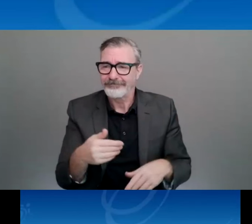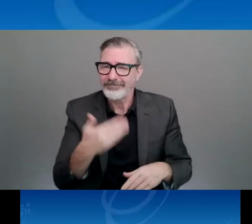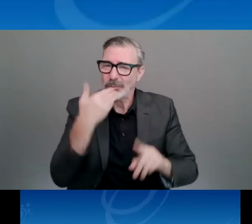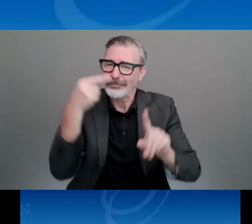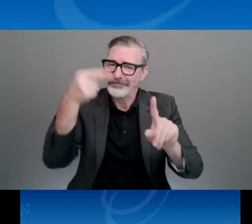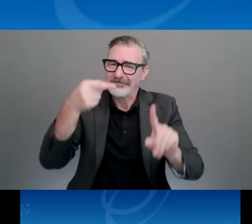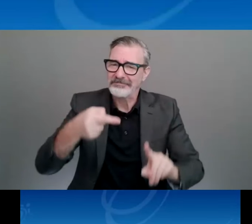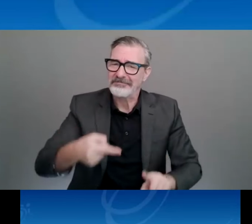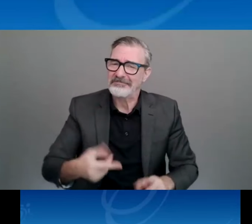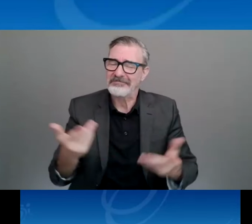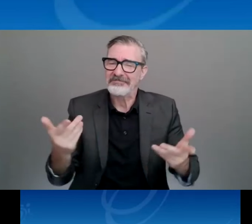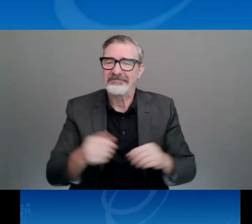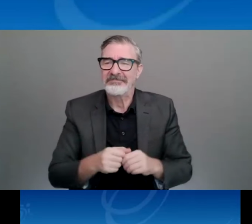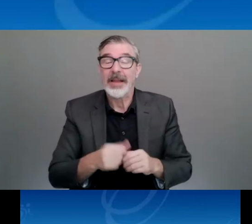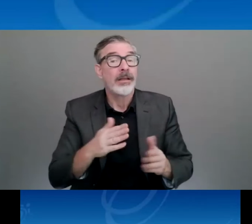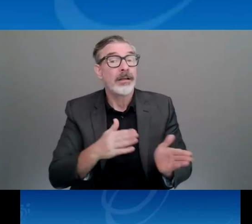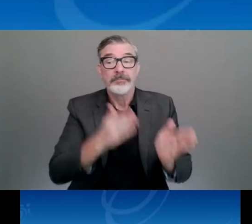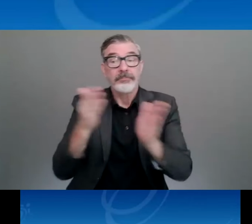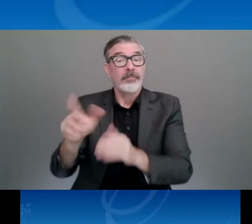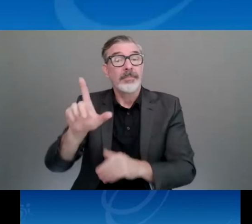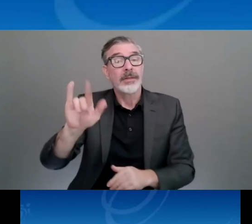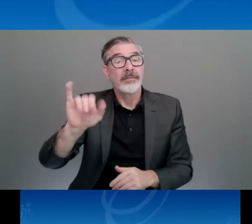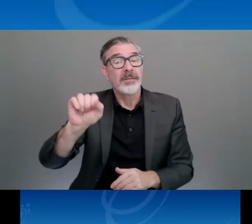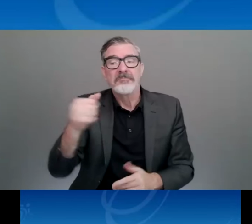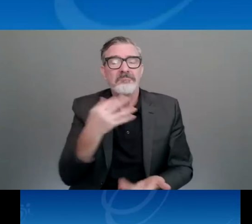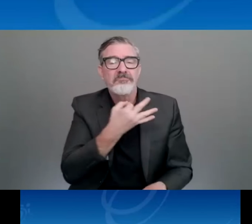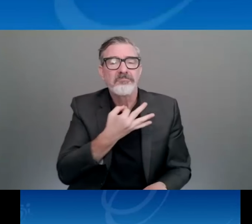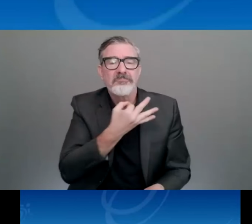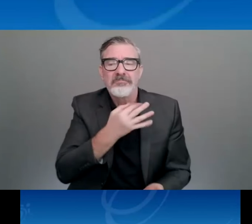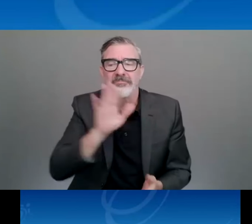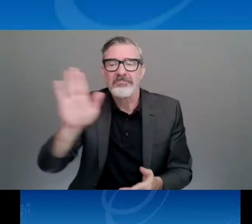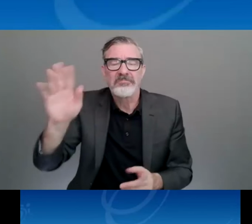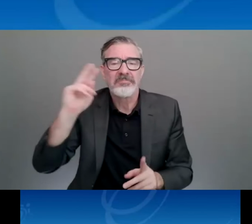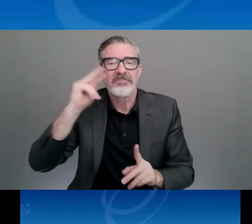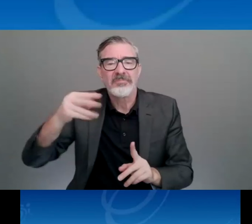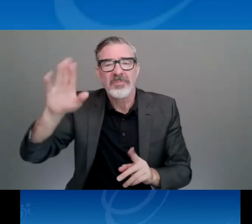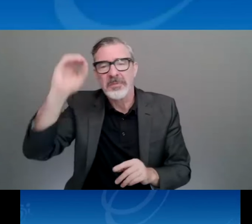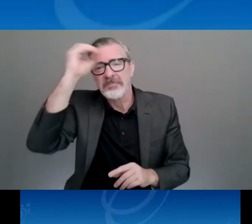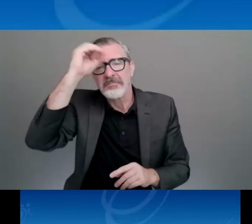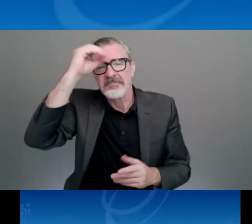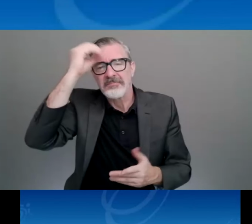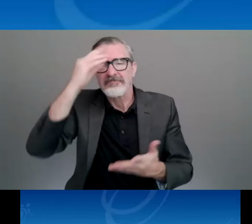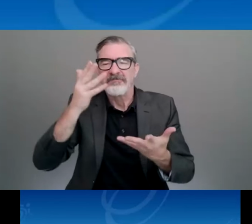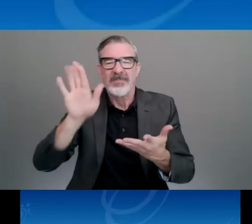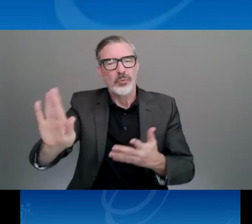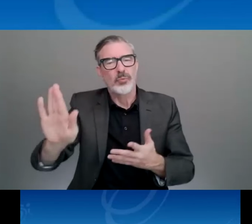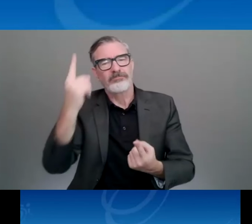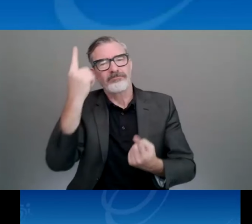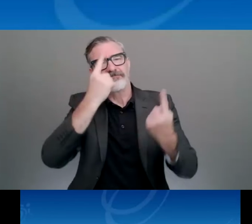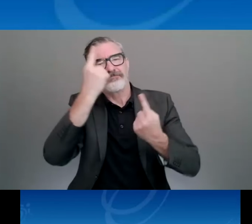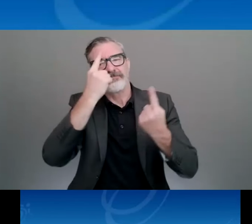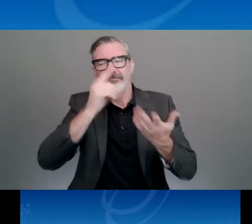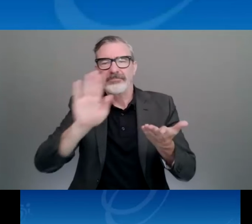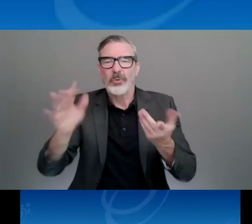Lisa, what's your thoughts on, you know, reflecting on your experience and bringing people in?